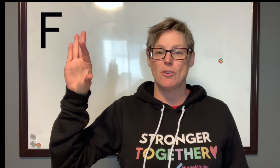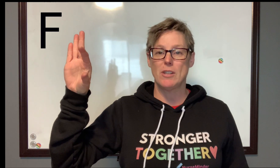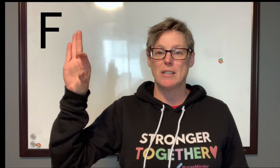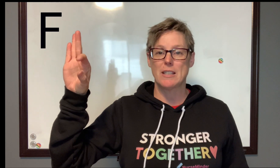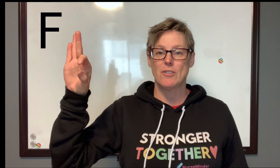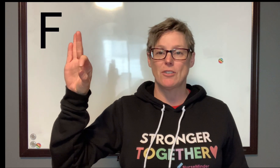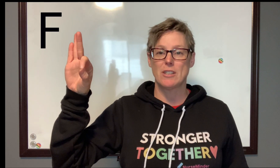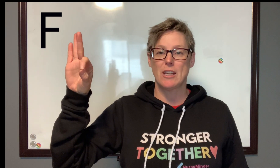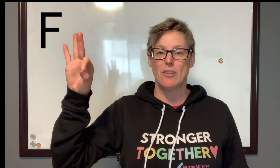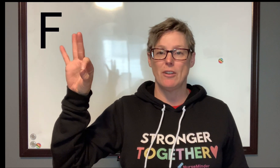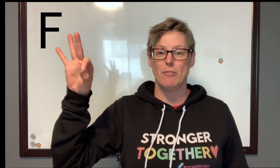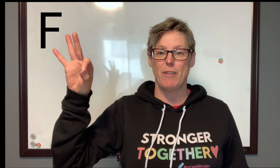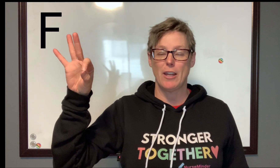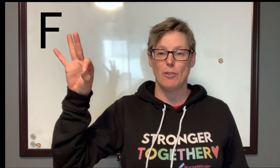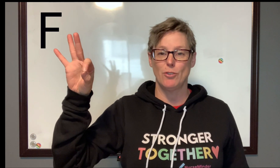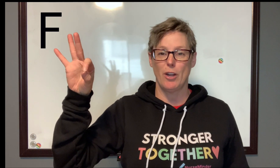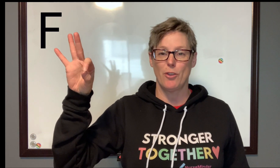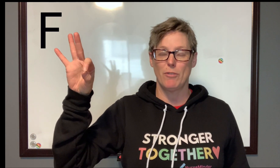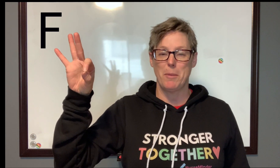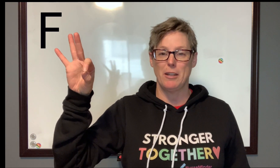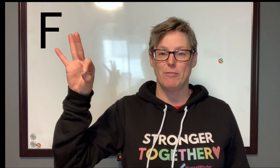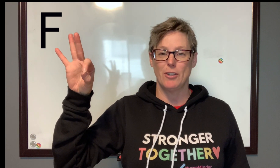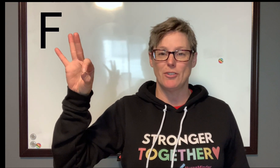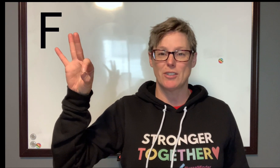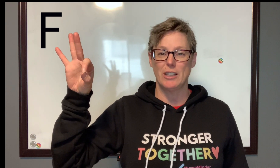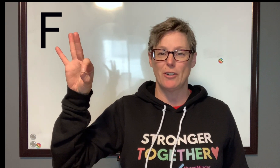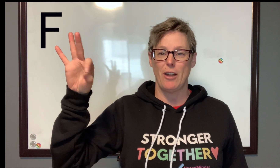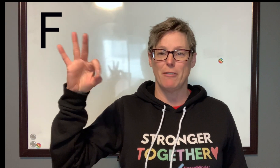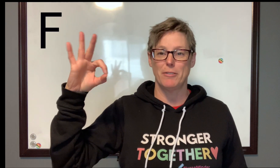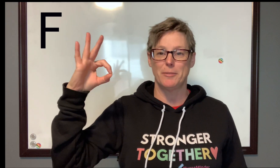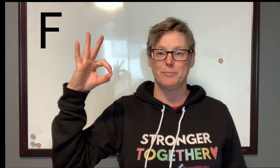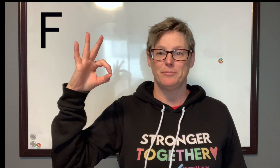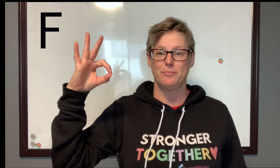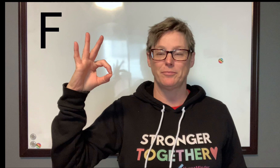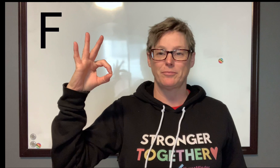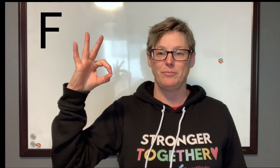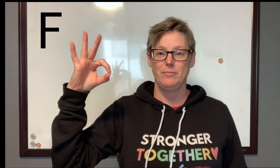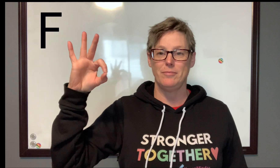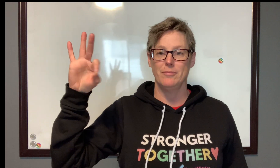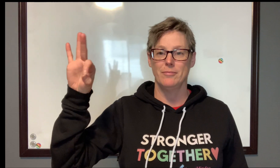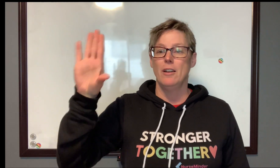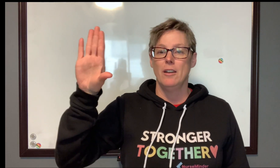your index finger together and fan out your other remaining fingers the letter f